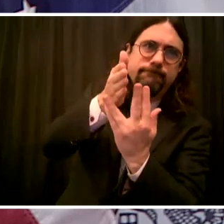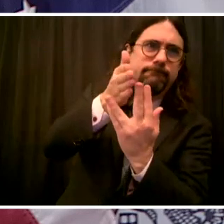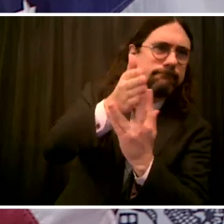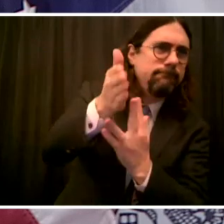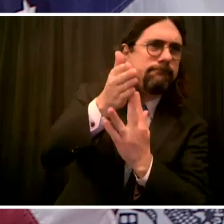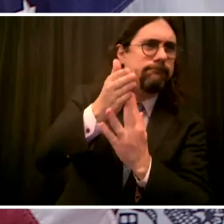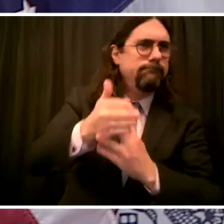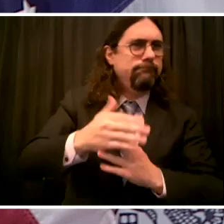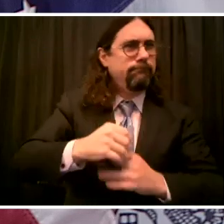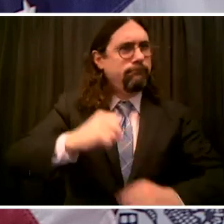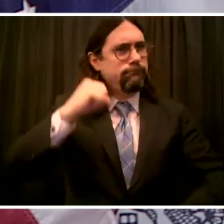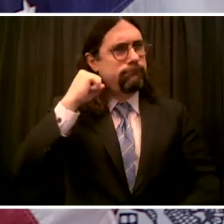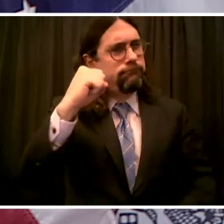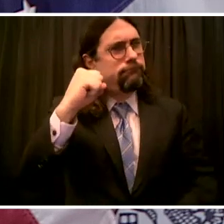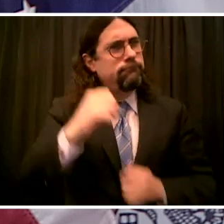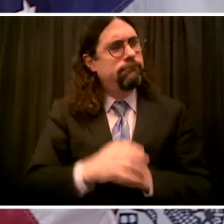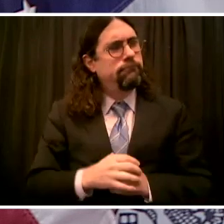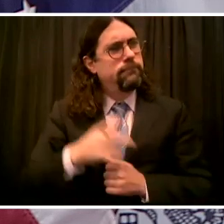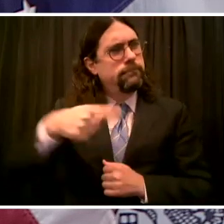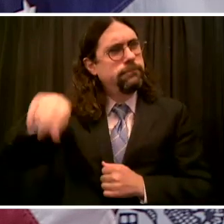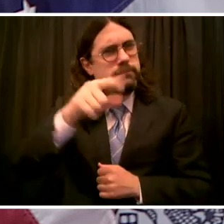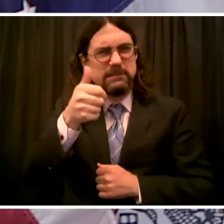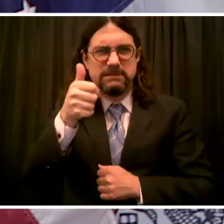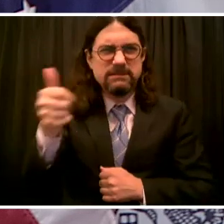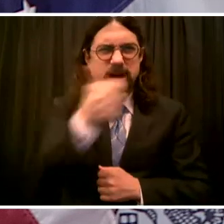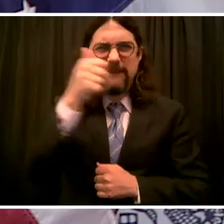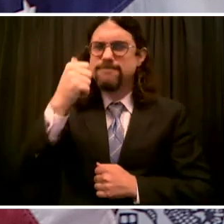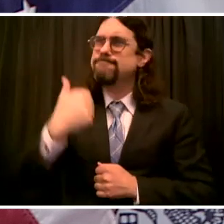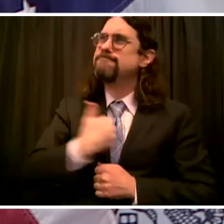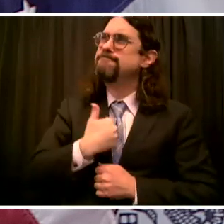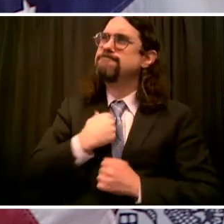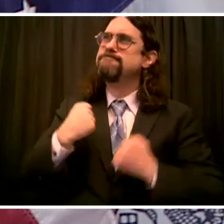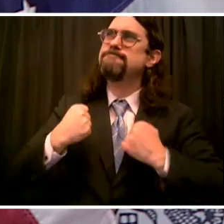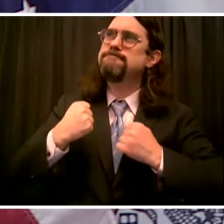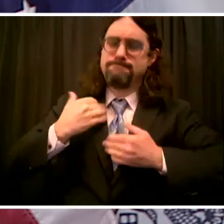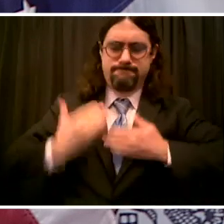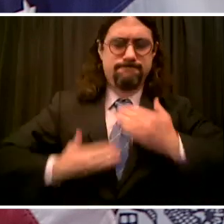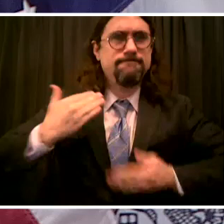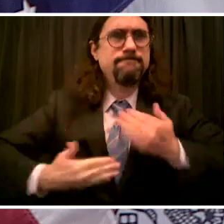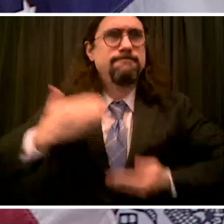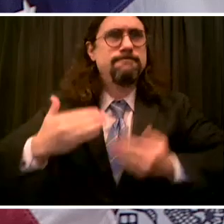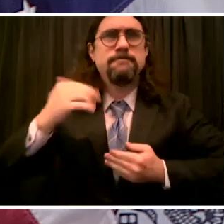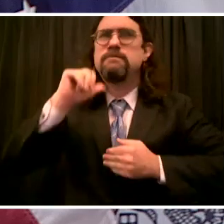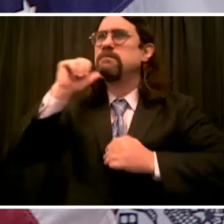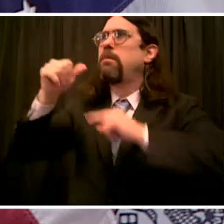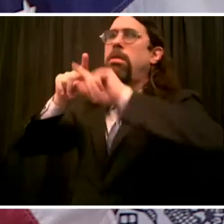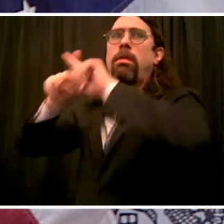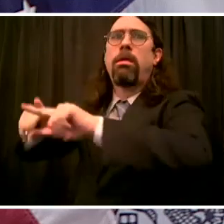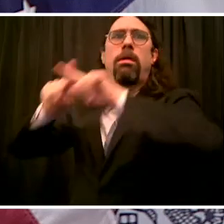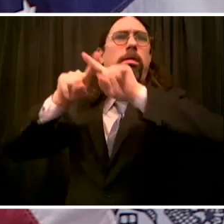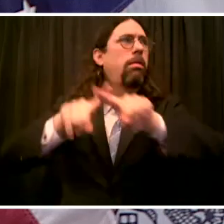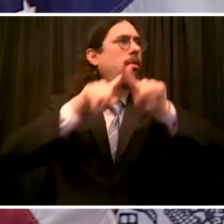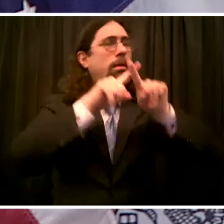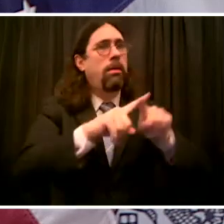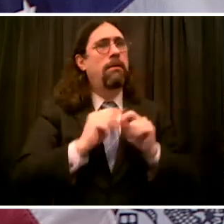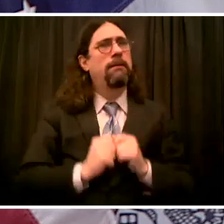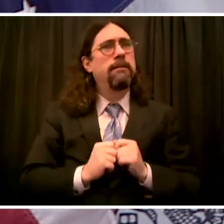PEOPLE HAVE SHOWN, THE CREATIVITY, THE INGENUITITY, THAT SELF-RELIANCE IS PART OF WHAT